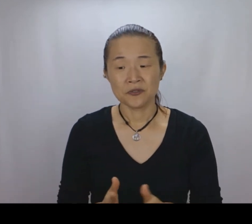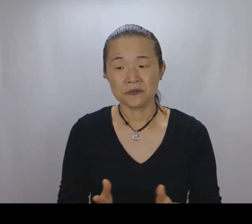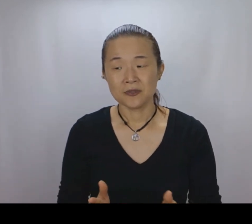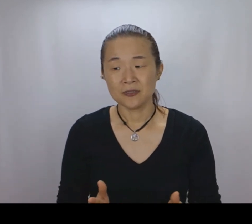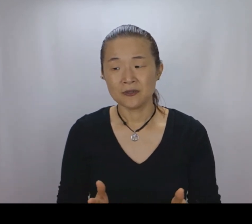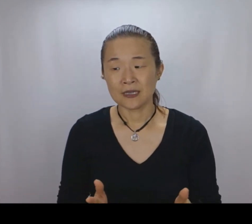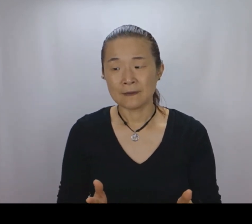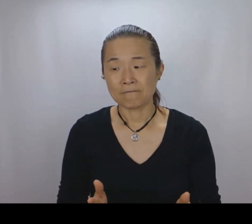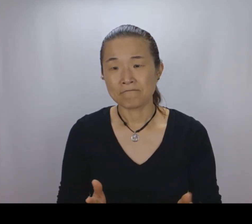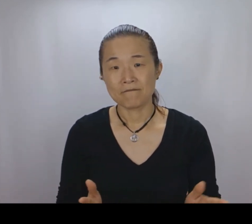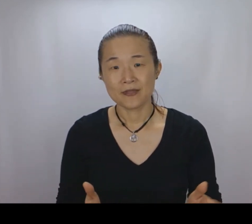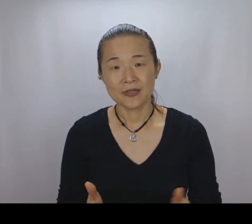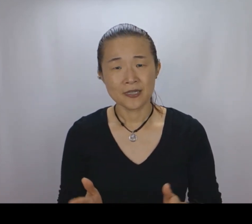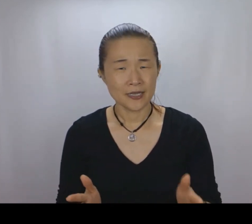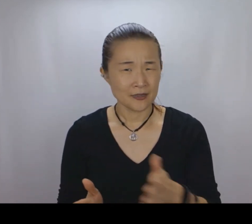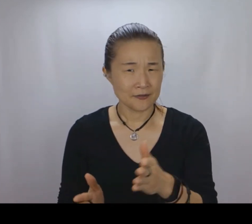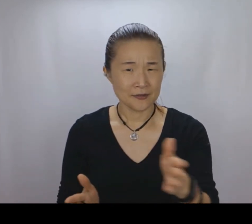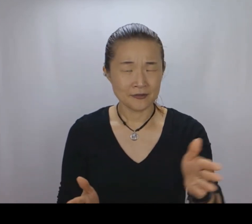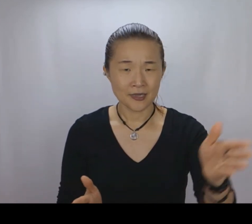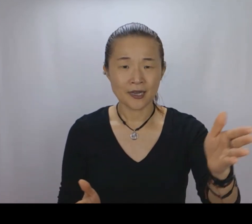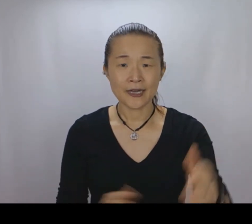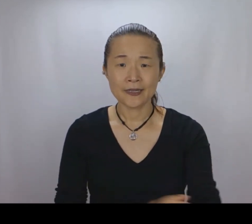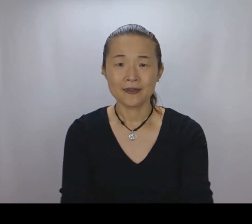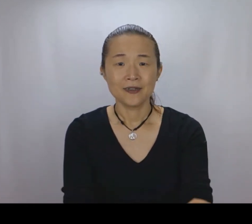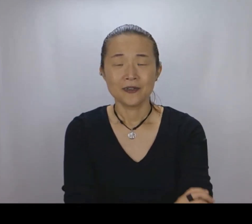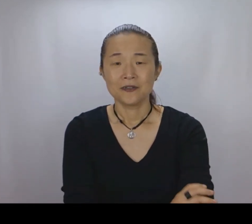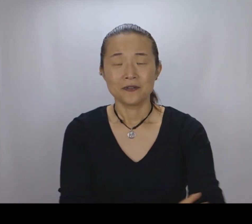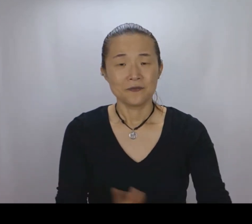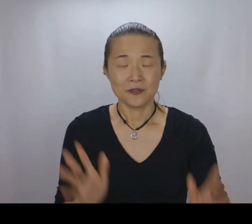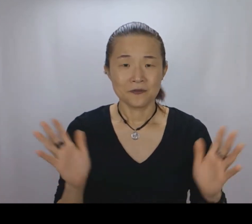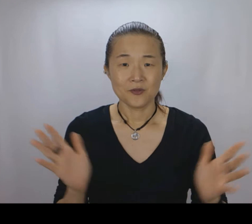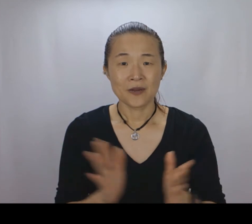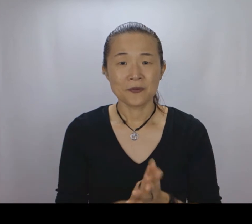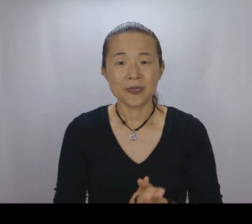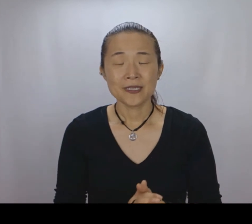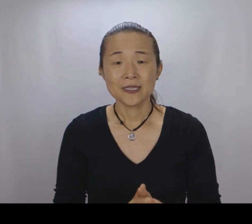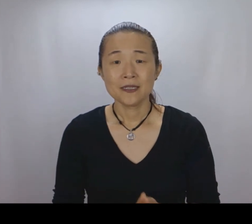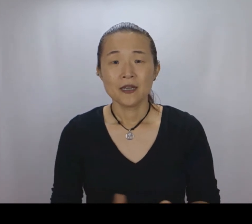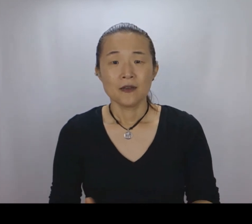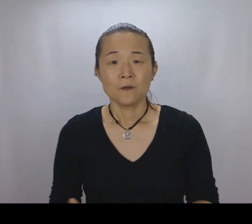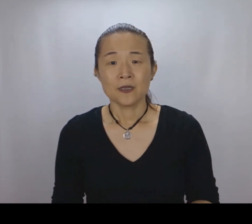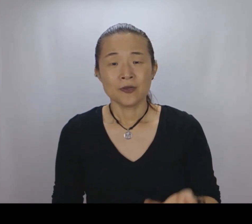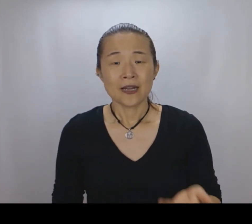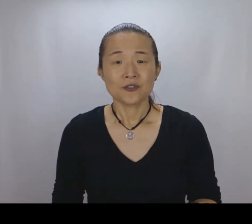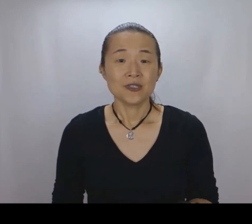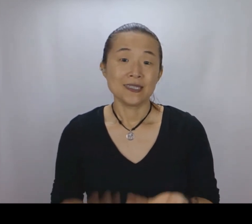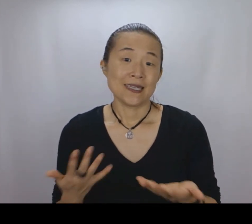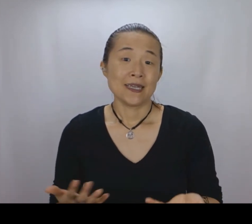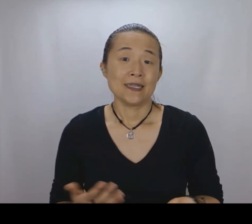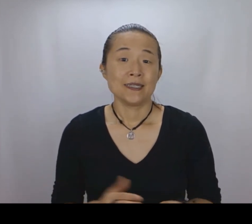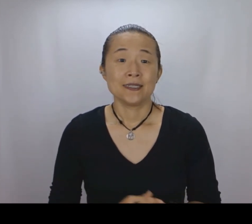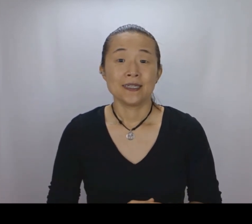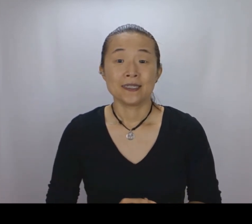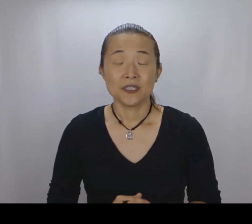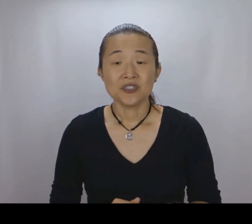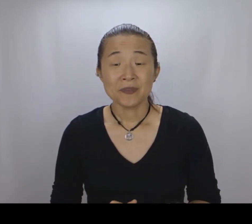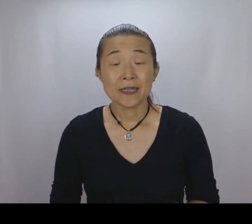or you need to get through a line for whatever reason, what you would say is, "Excuse me."